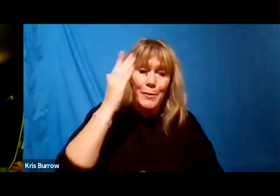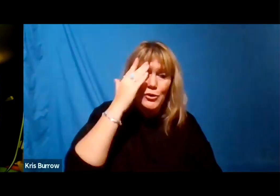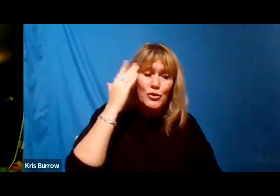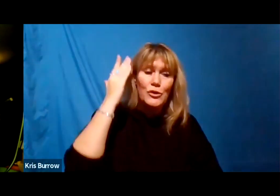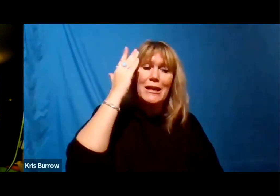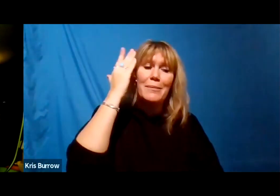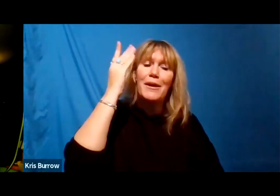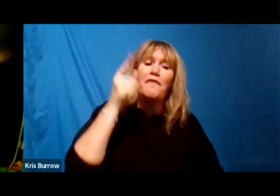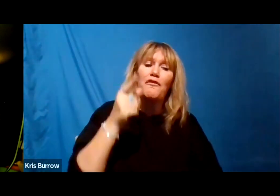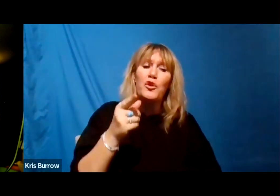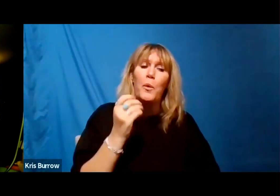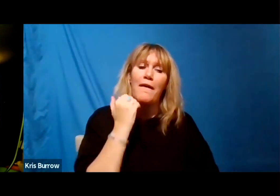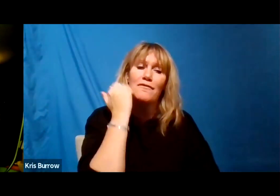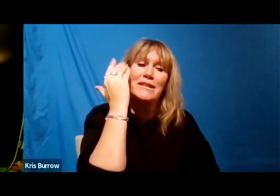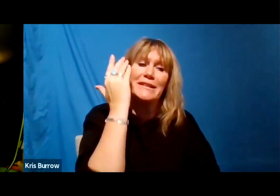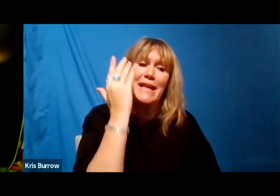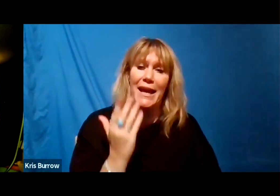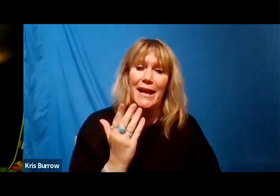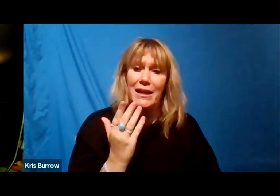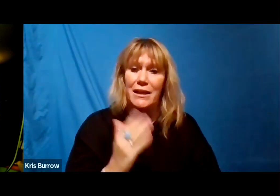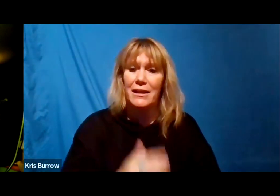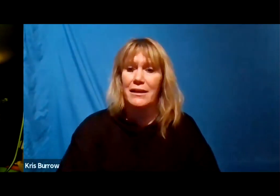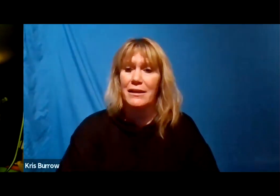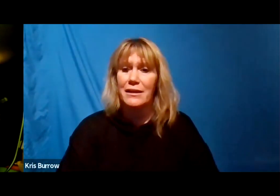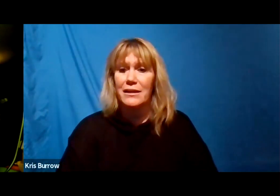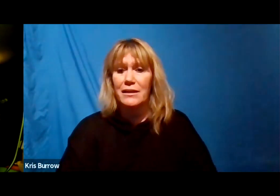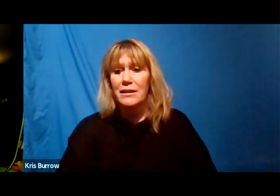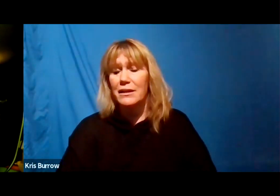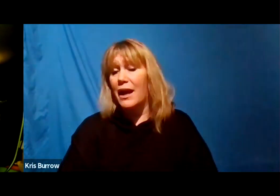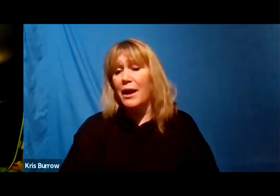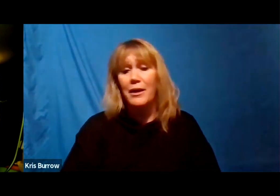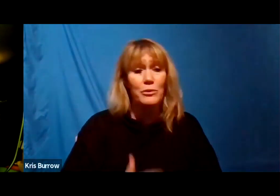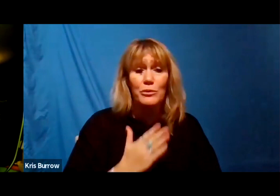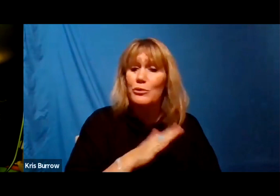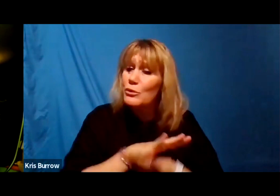please just give a brief description of